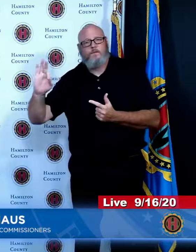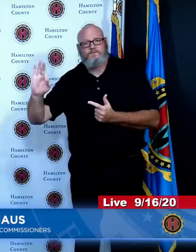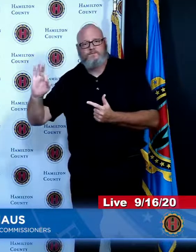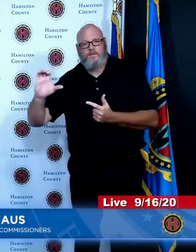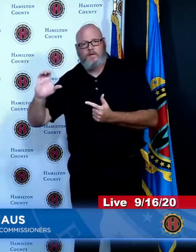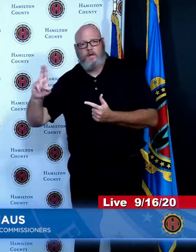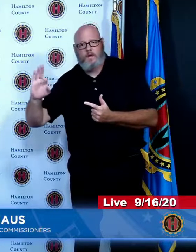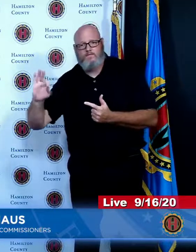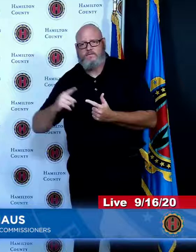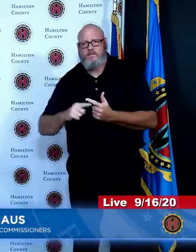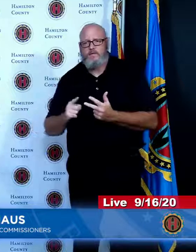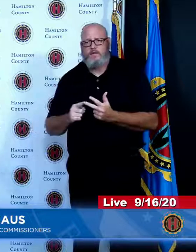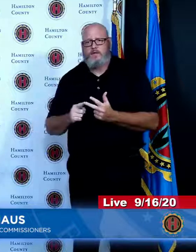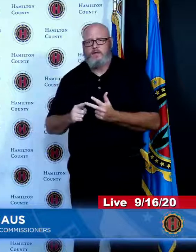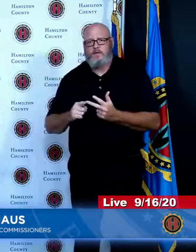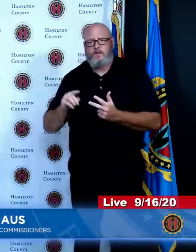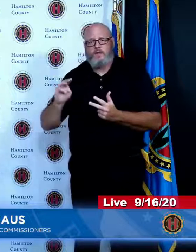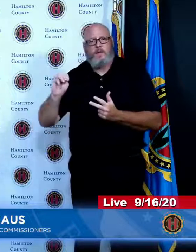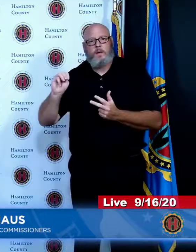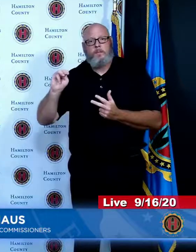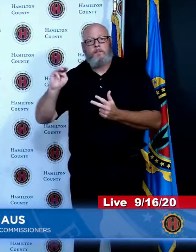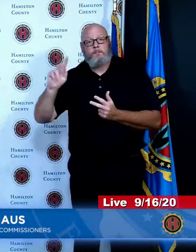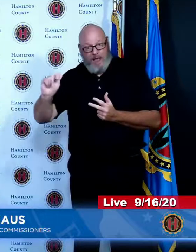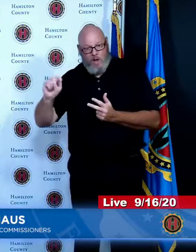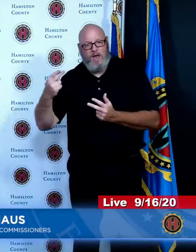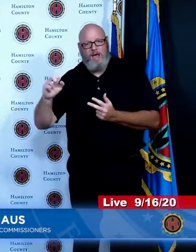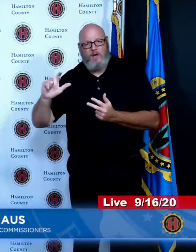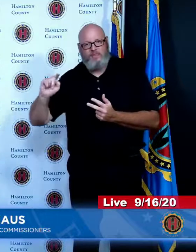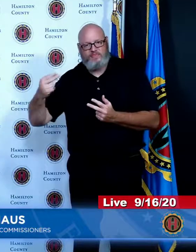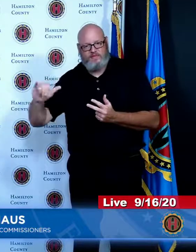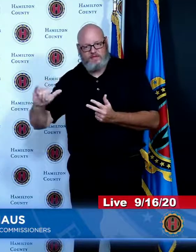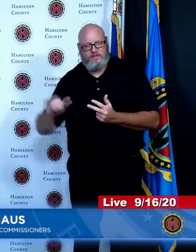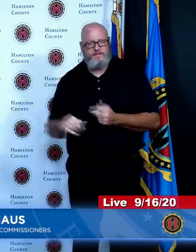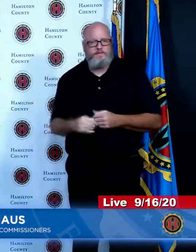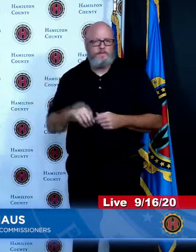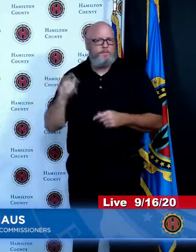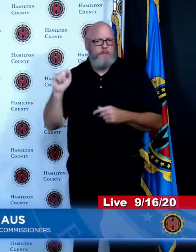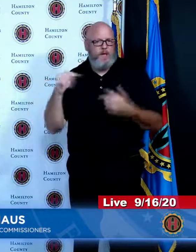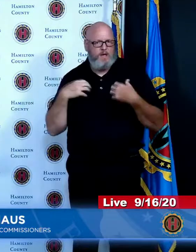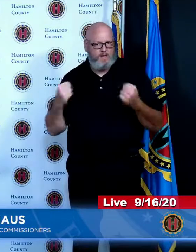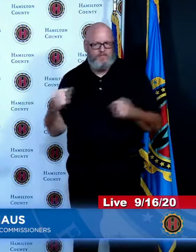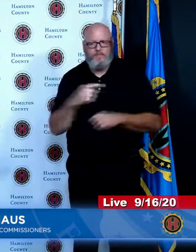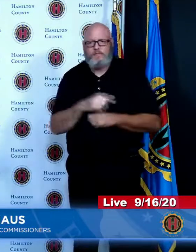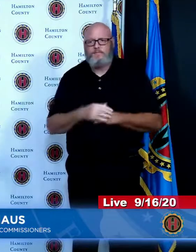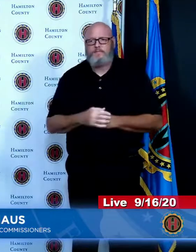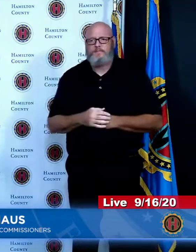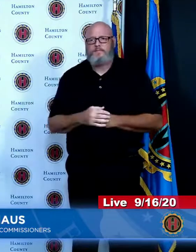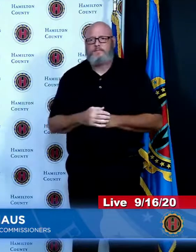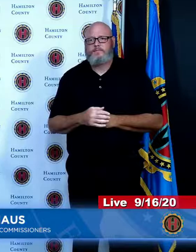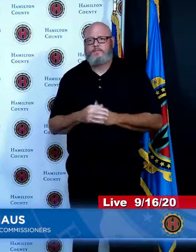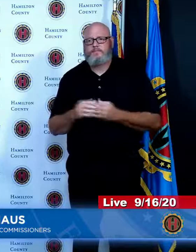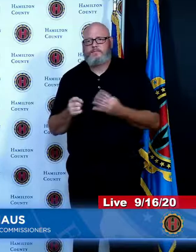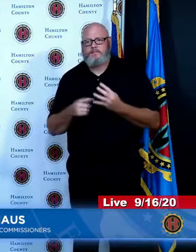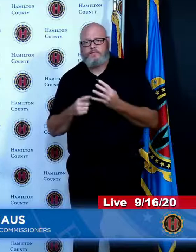cases there so that's exactly what the Health Collab and the county intended to do and so this is the first time I think where we've seen that kind